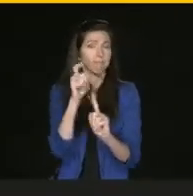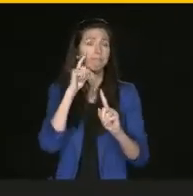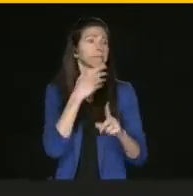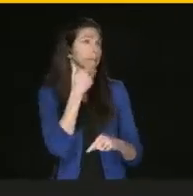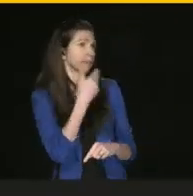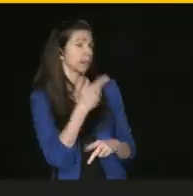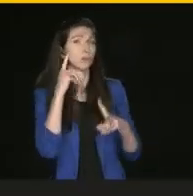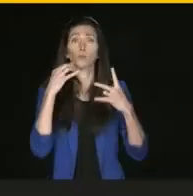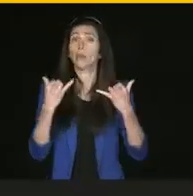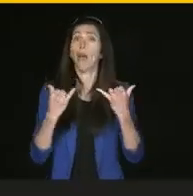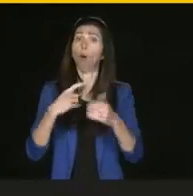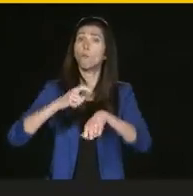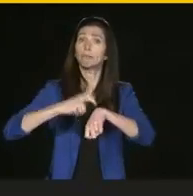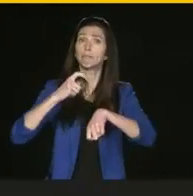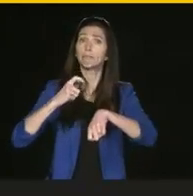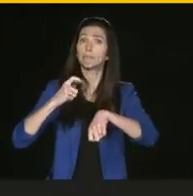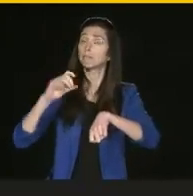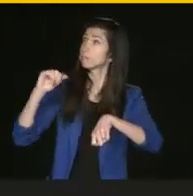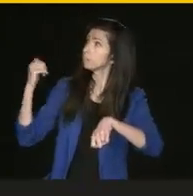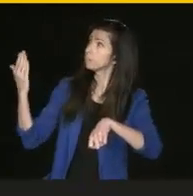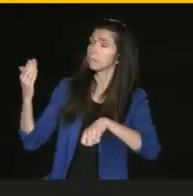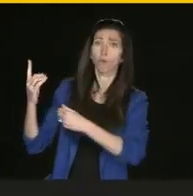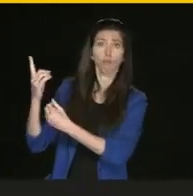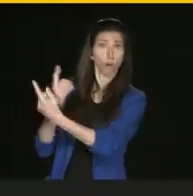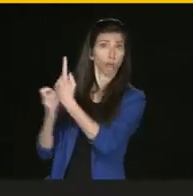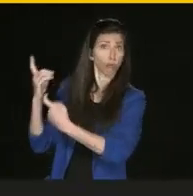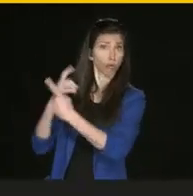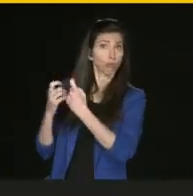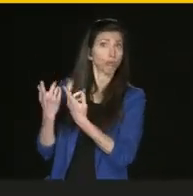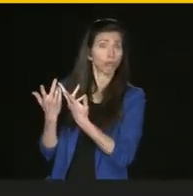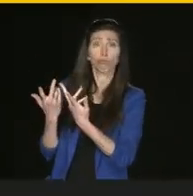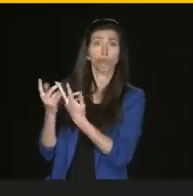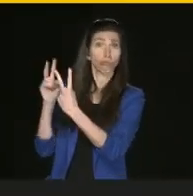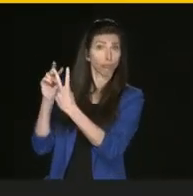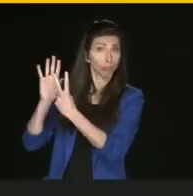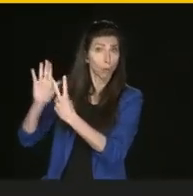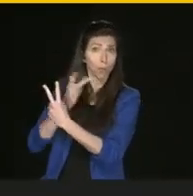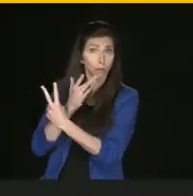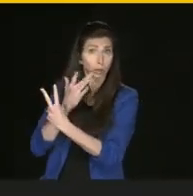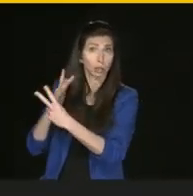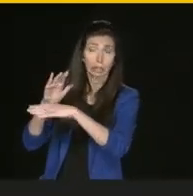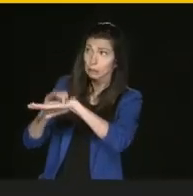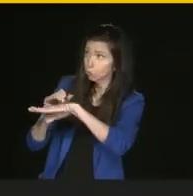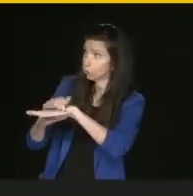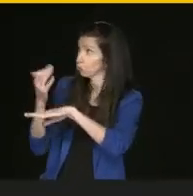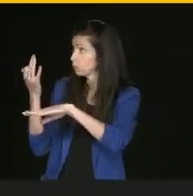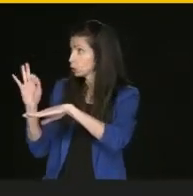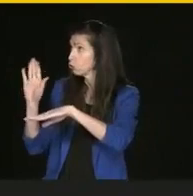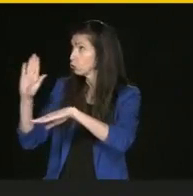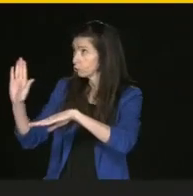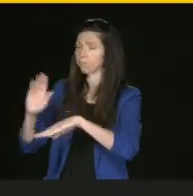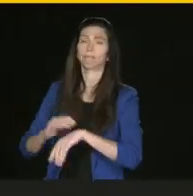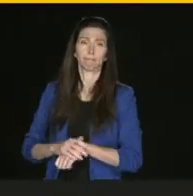LINE AND THE FLOOR TO QUESTIONS.